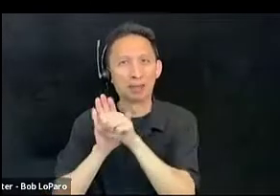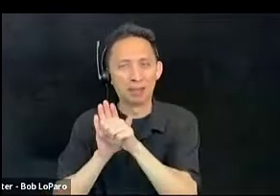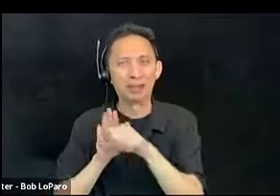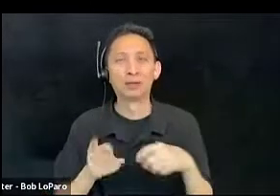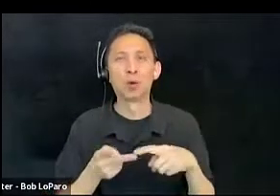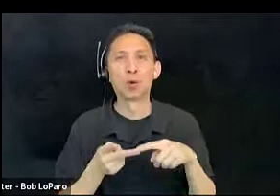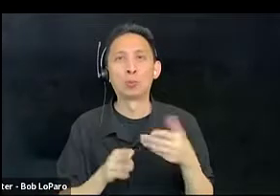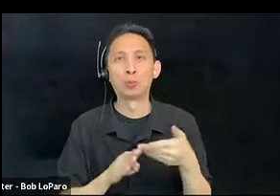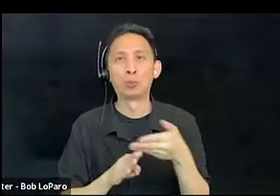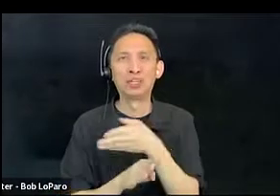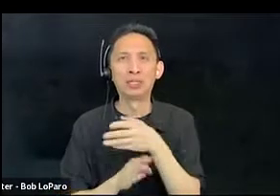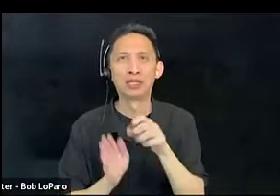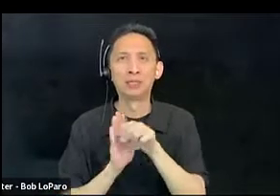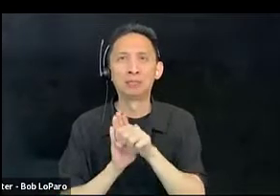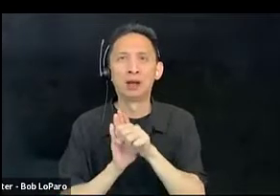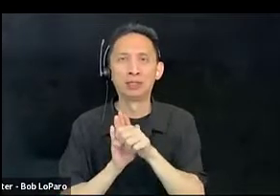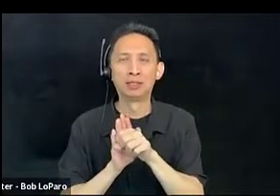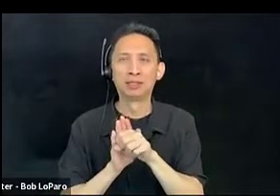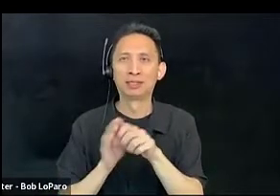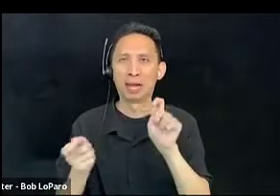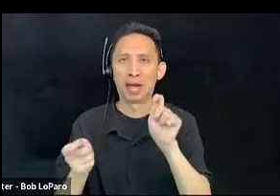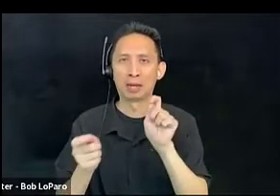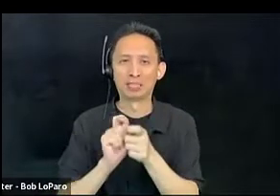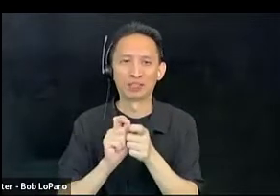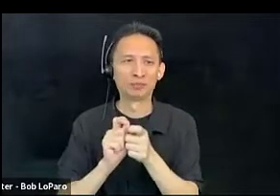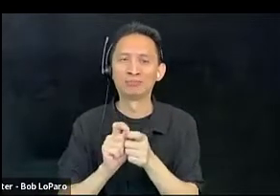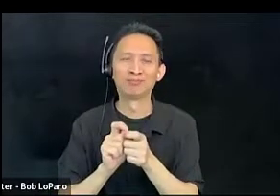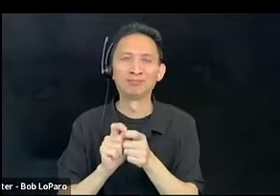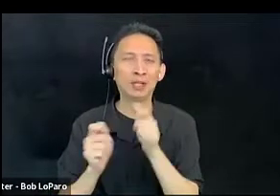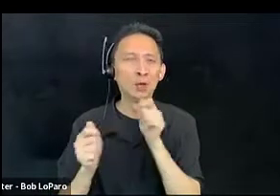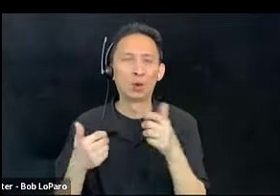And one very important one is touch cues.